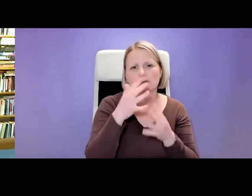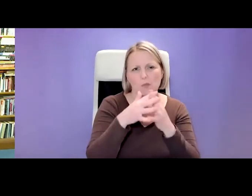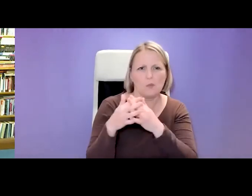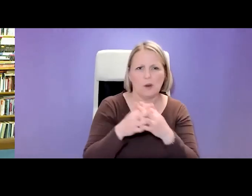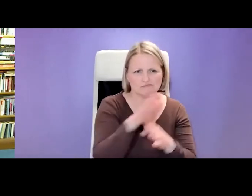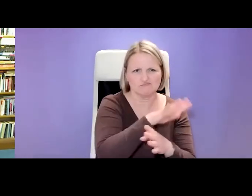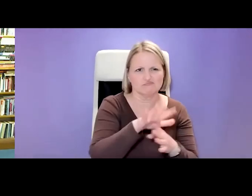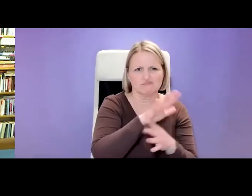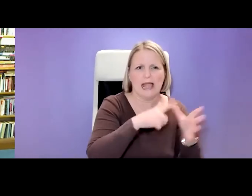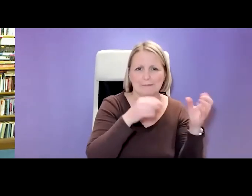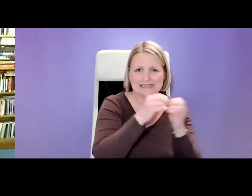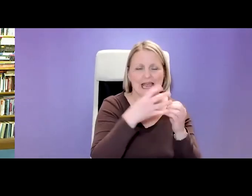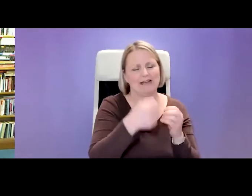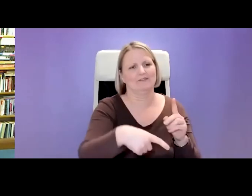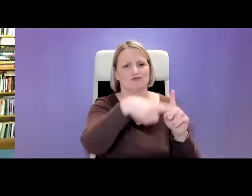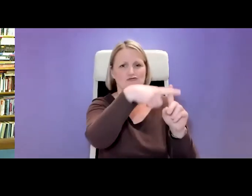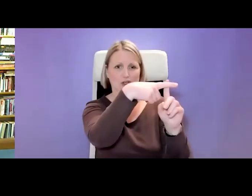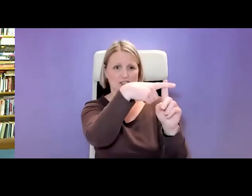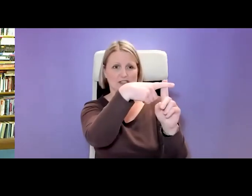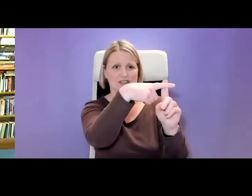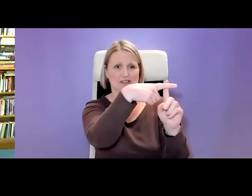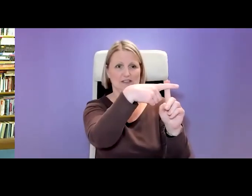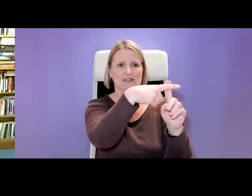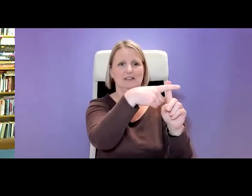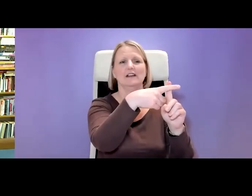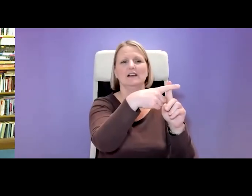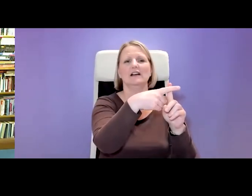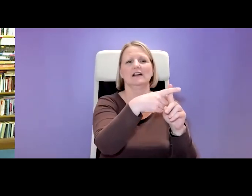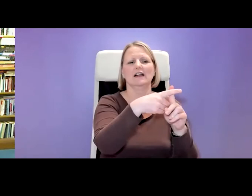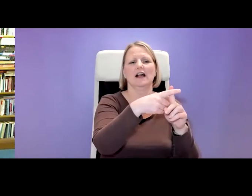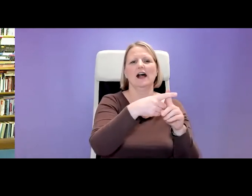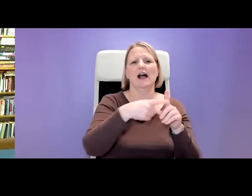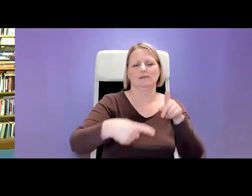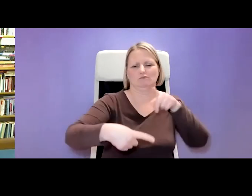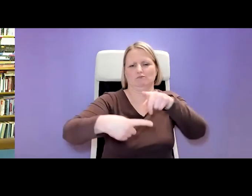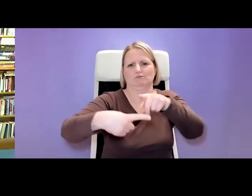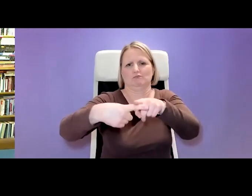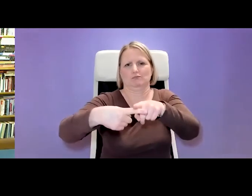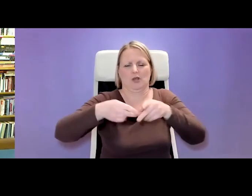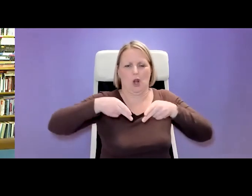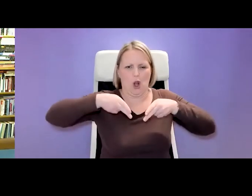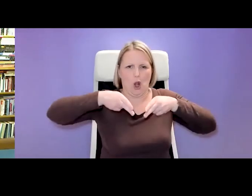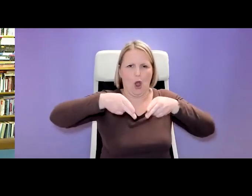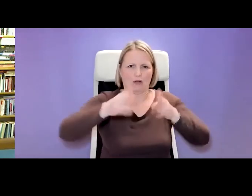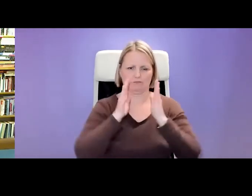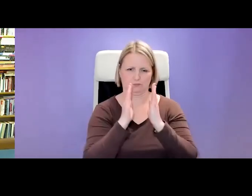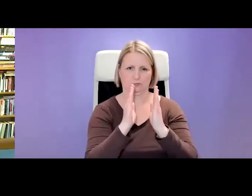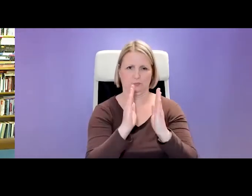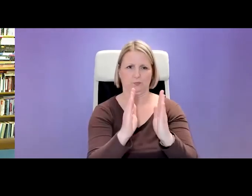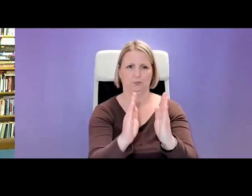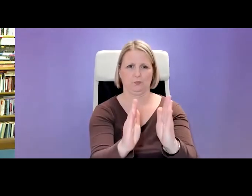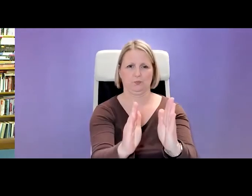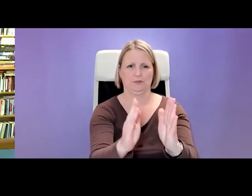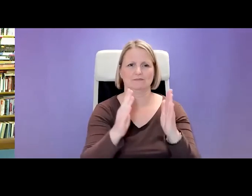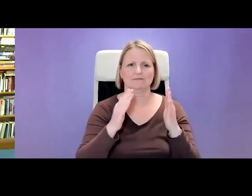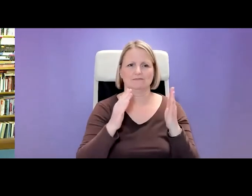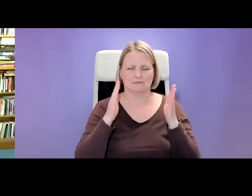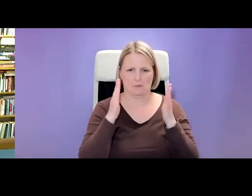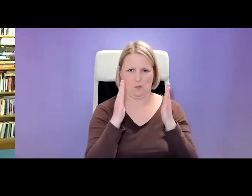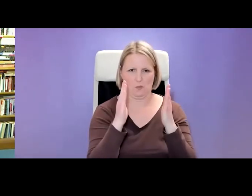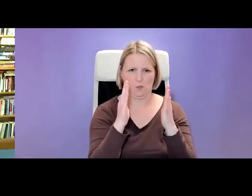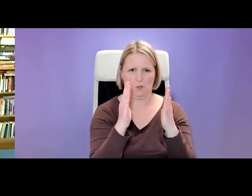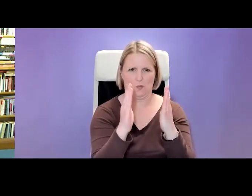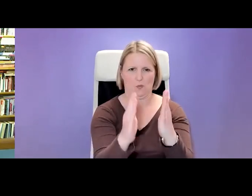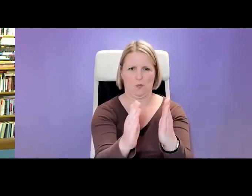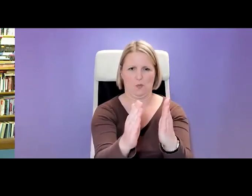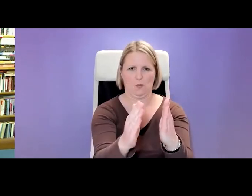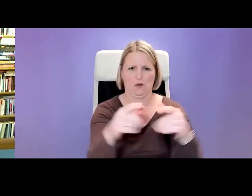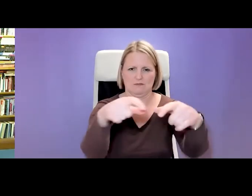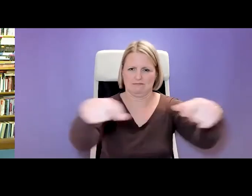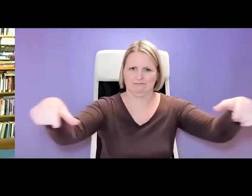of a cross. That has a long central aisle and kind of narrow crossbar side wings.